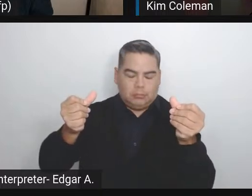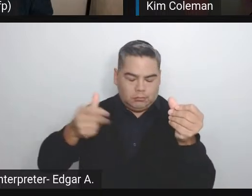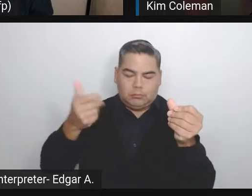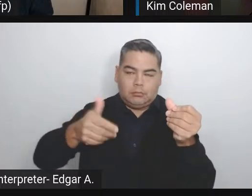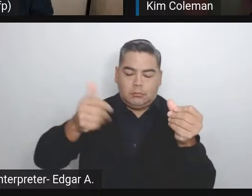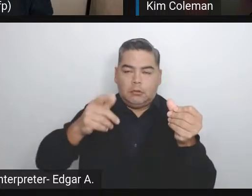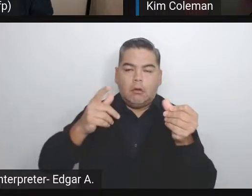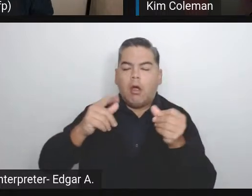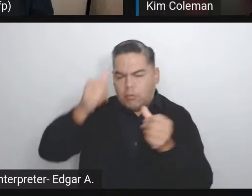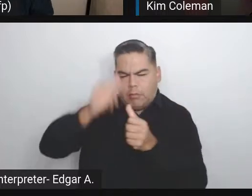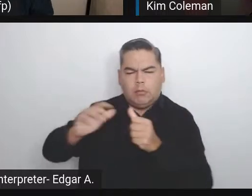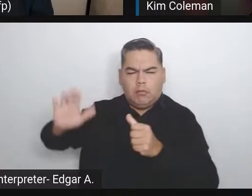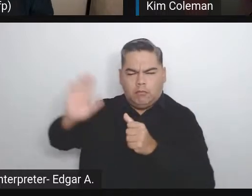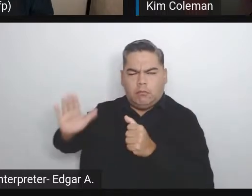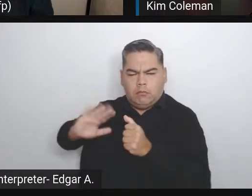mentioned is 60% of issues can be solved in an Automattic way.